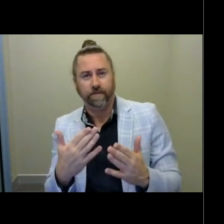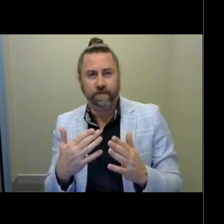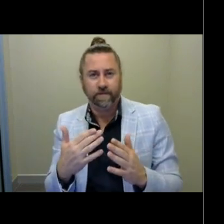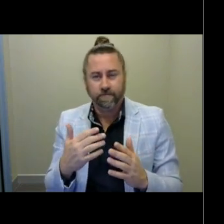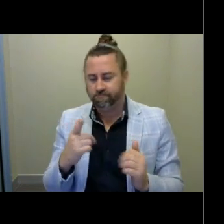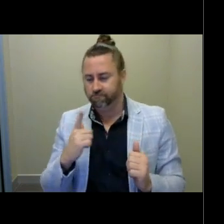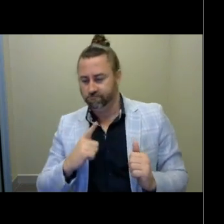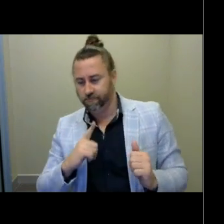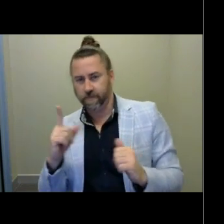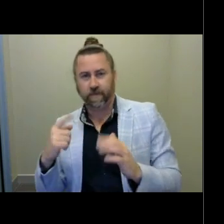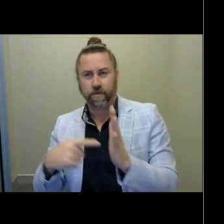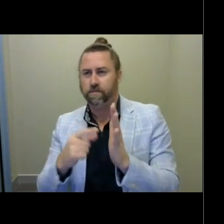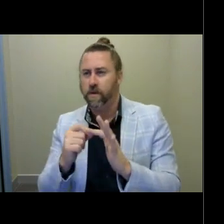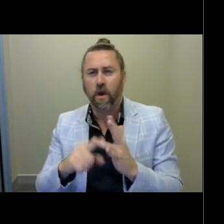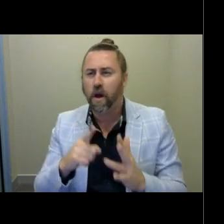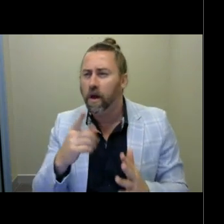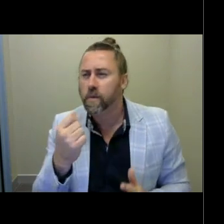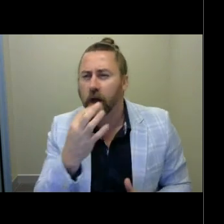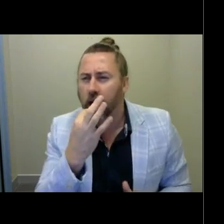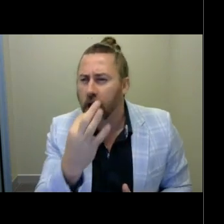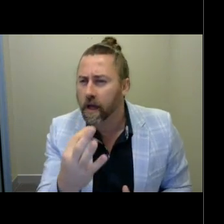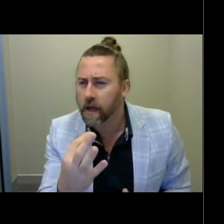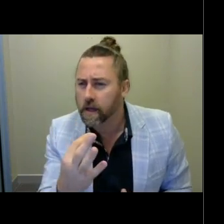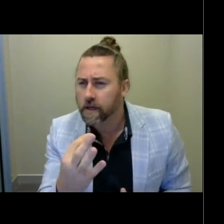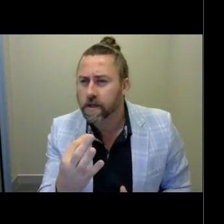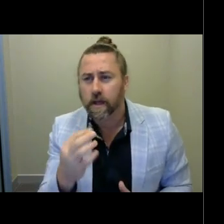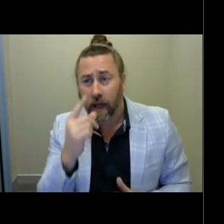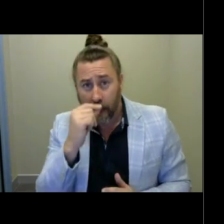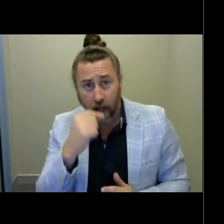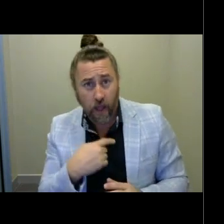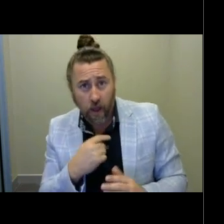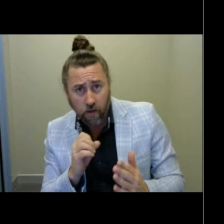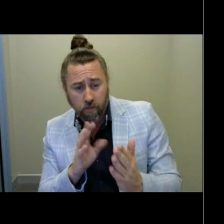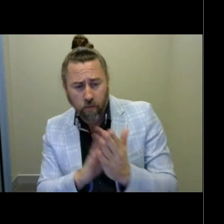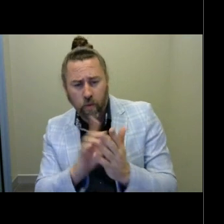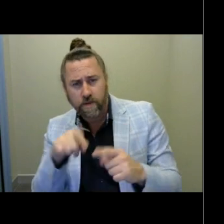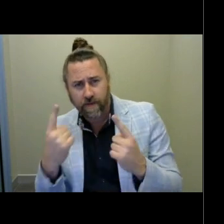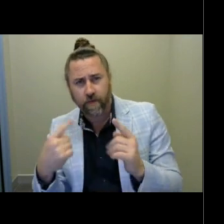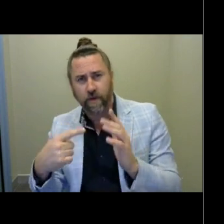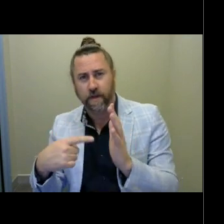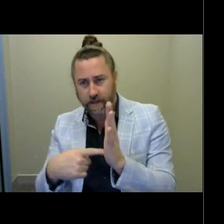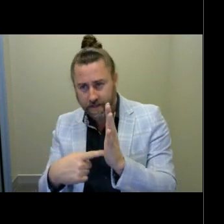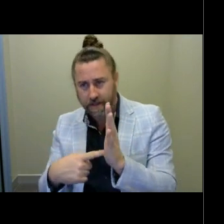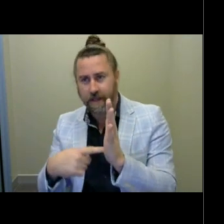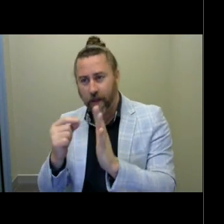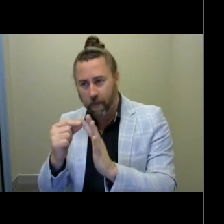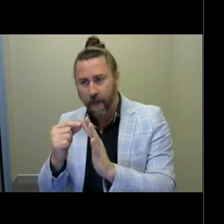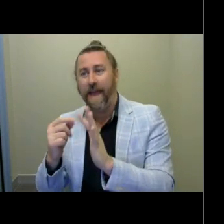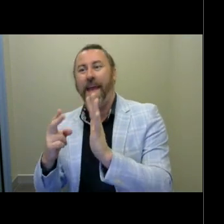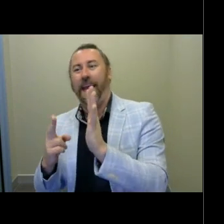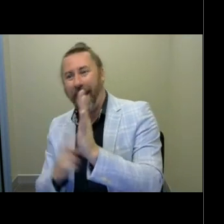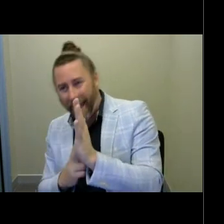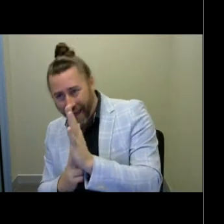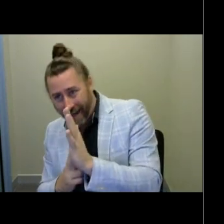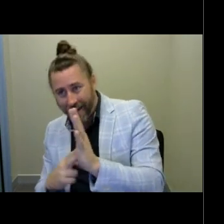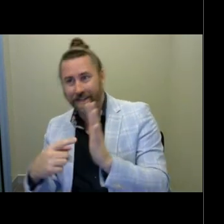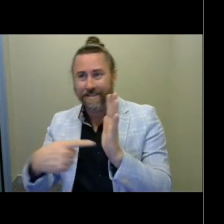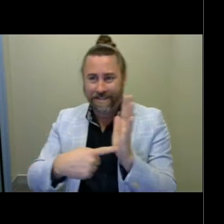And Daisy someone is asking if there is room to discuss the difference between a PPN and a TPO.